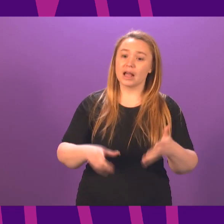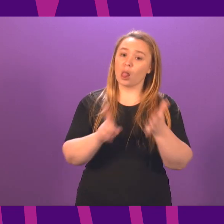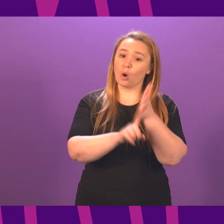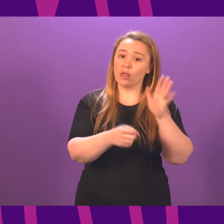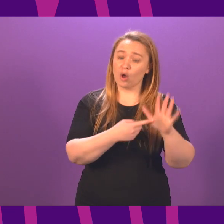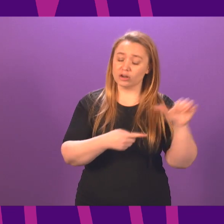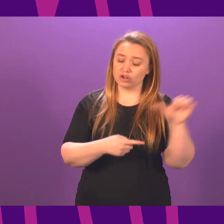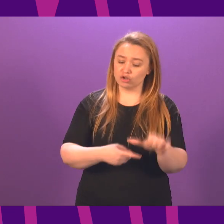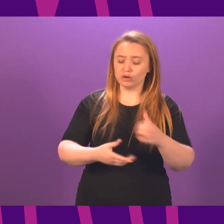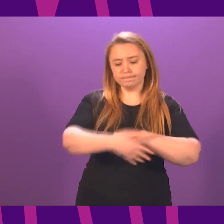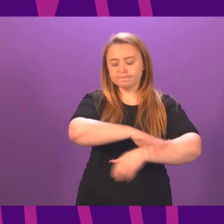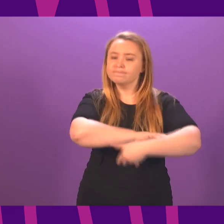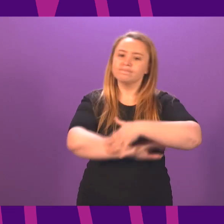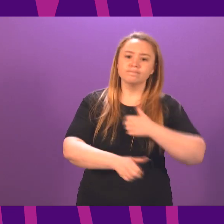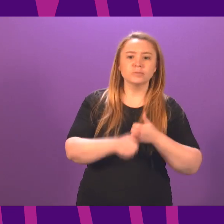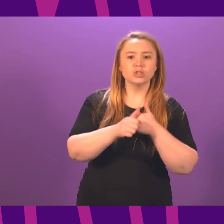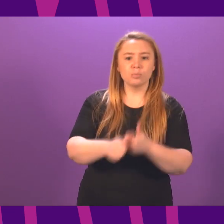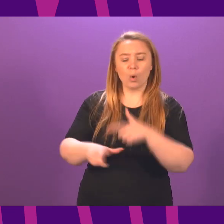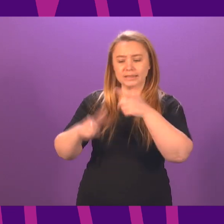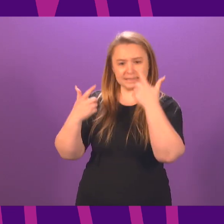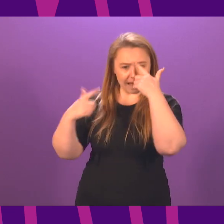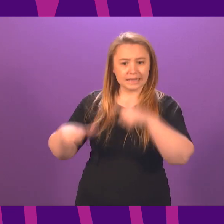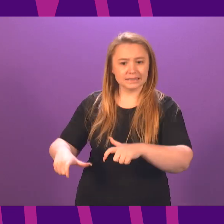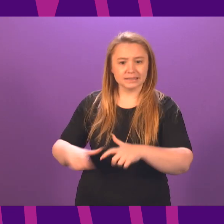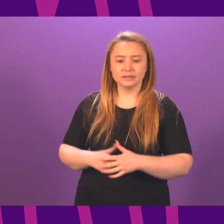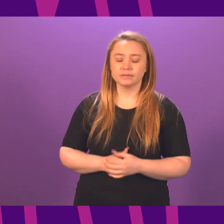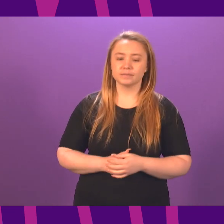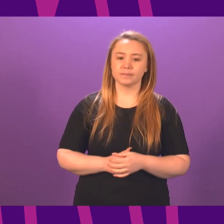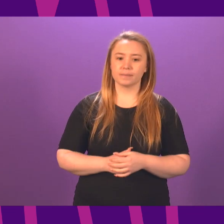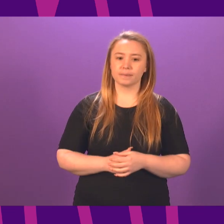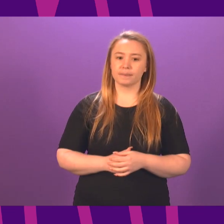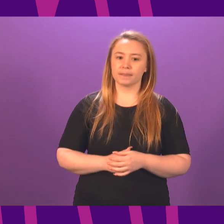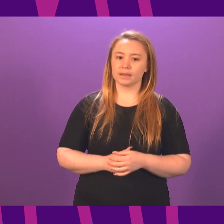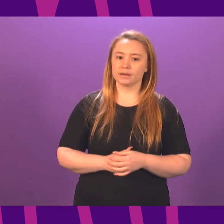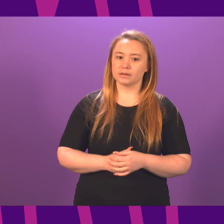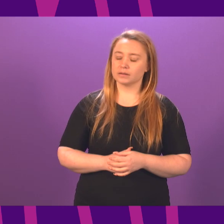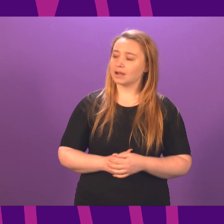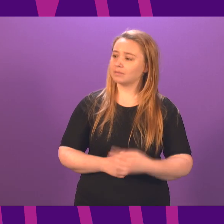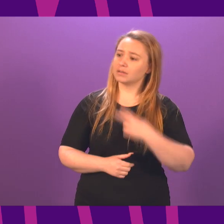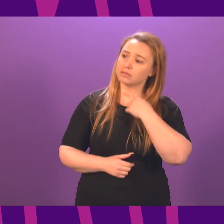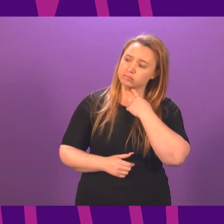rather than advising them to await an eviction, with all the difficulties that that entails? The First Minister (Nicola Sturgeon): I am disappointed to hear about the